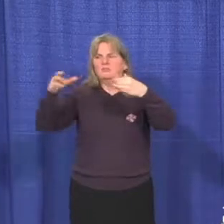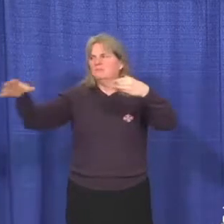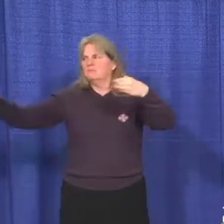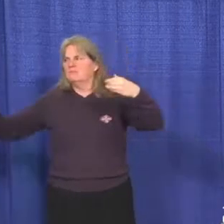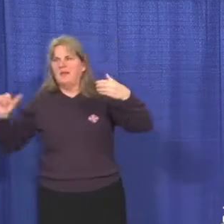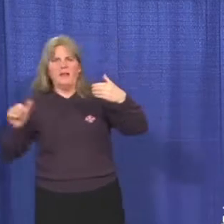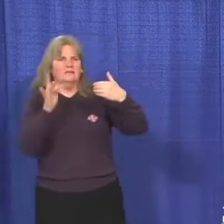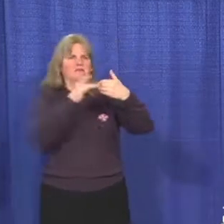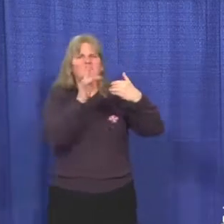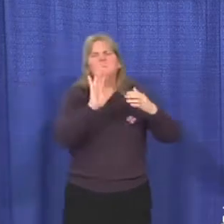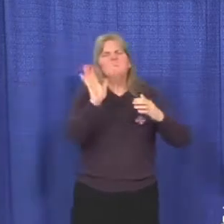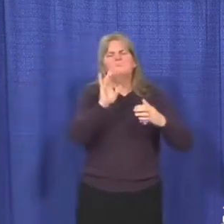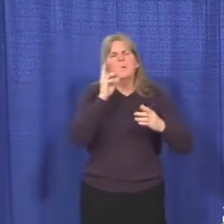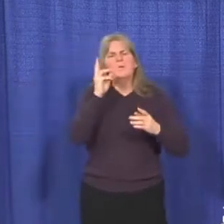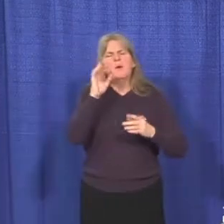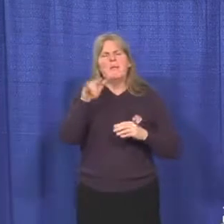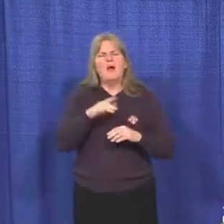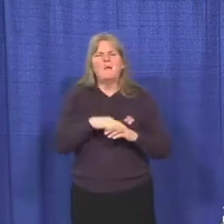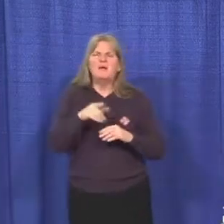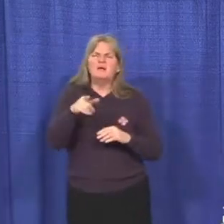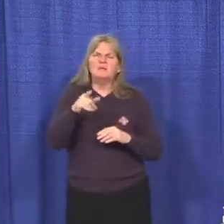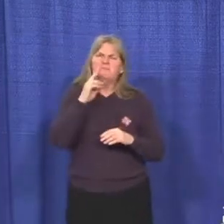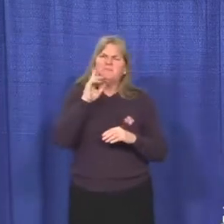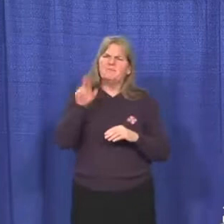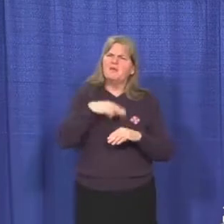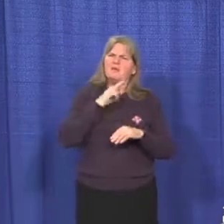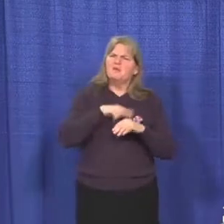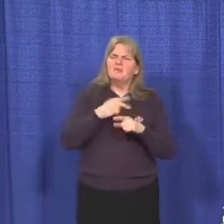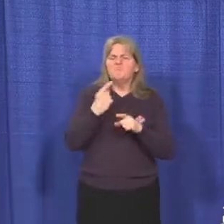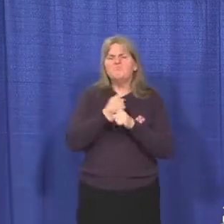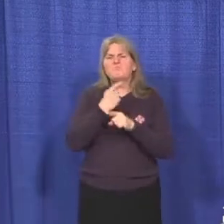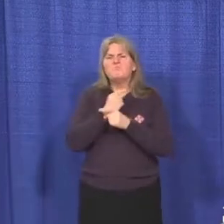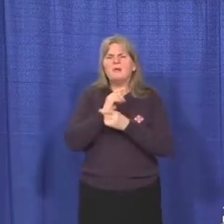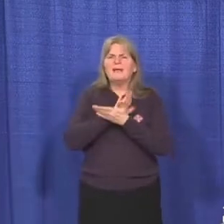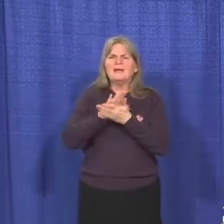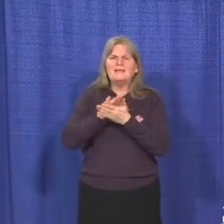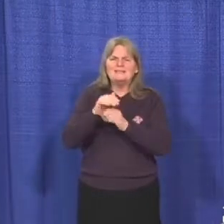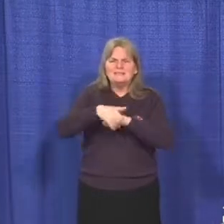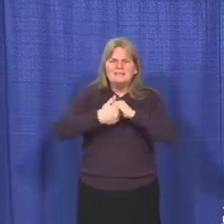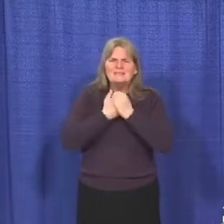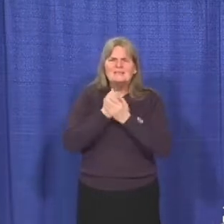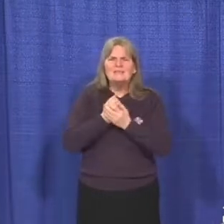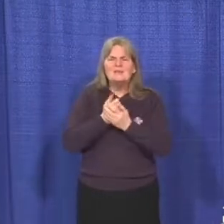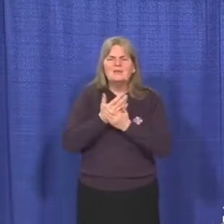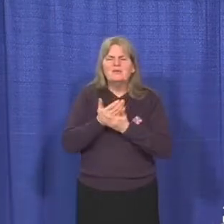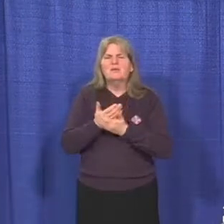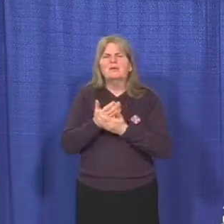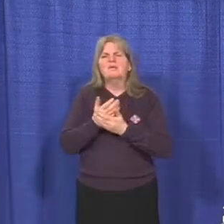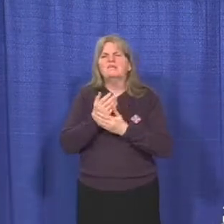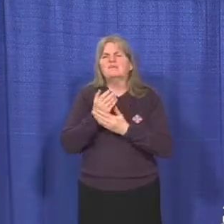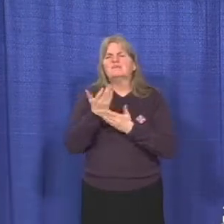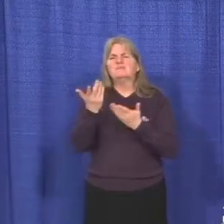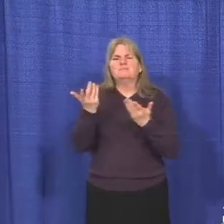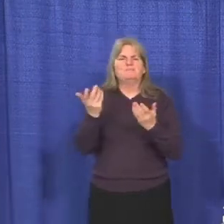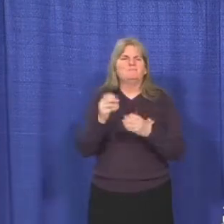well. I think this the normal hygiene in terms of things you can carry